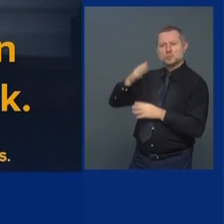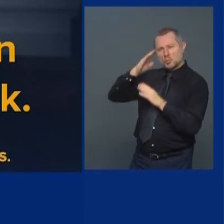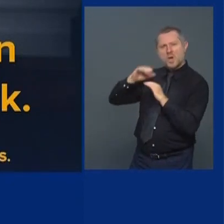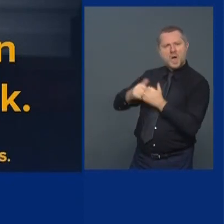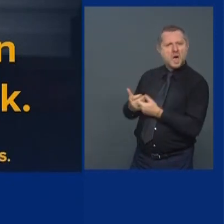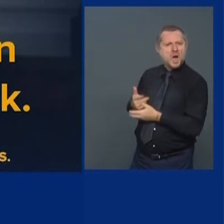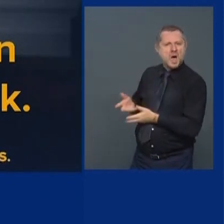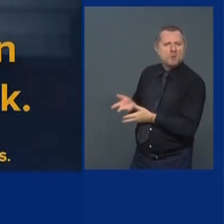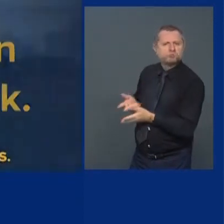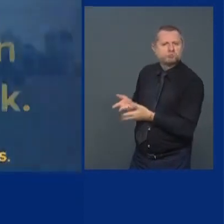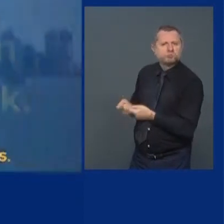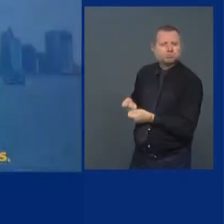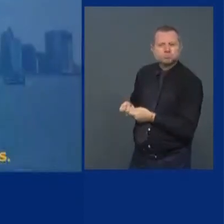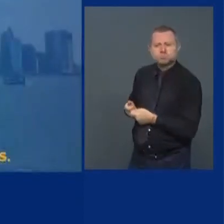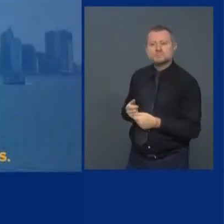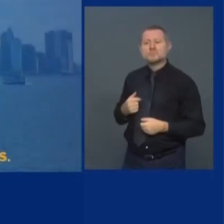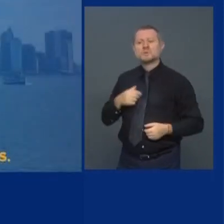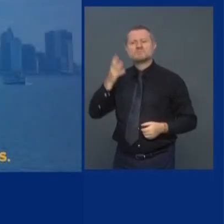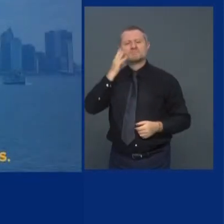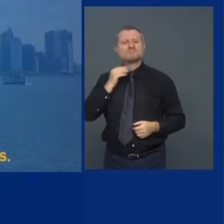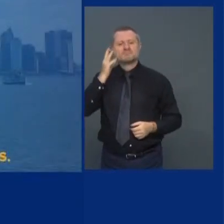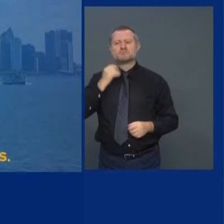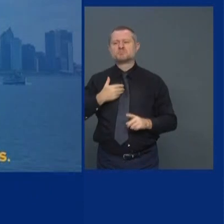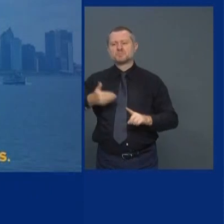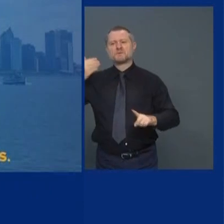WE KNOW HOW TO HANDLE BULLIES IN